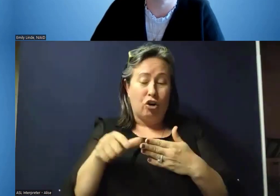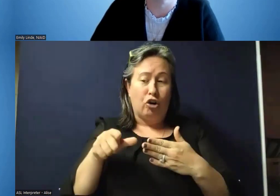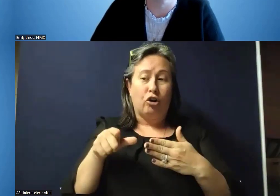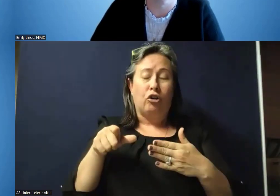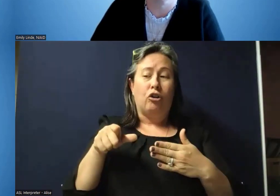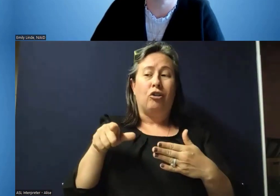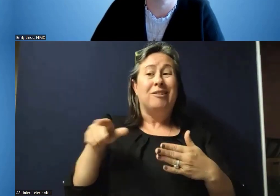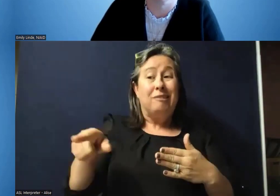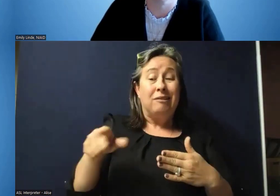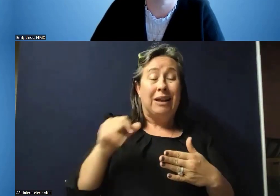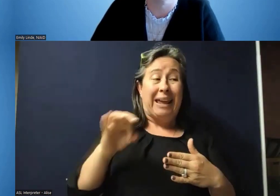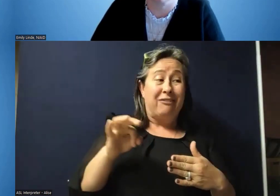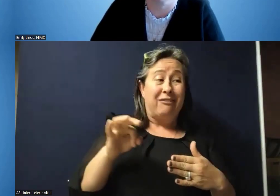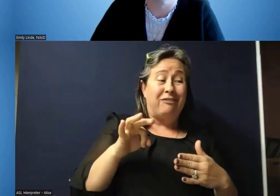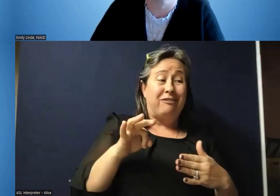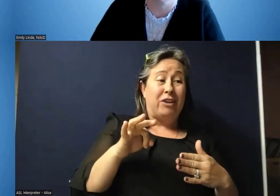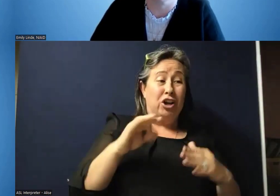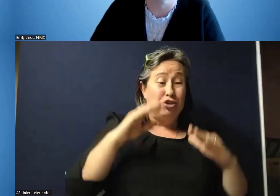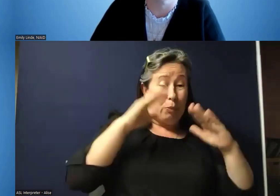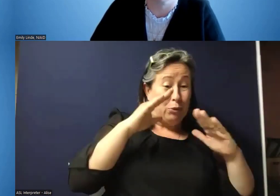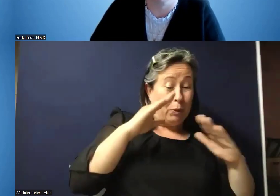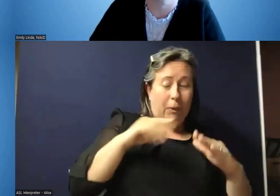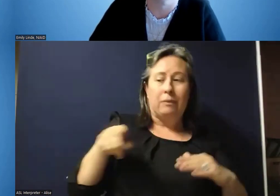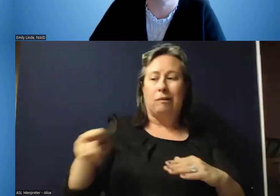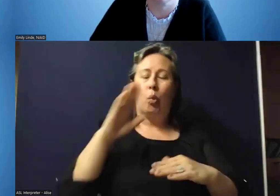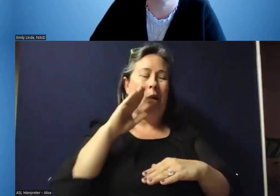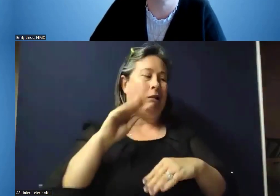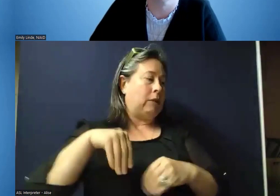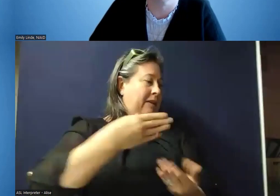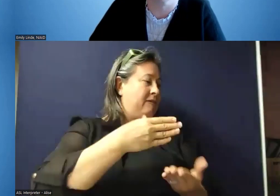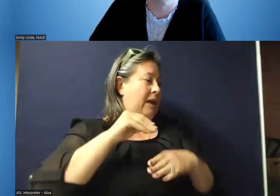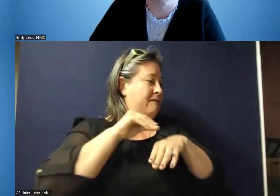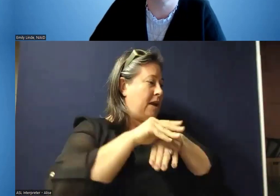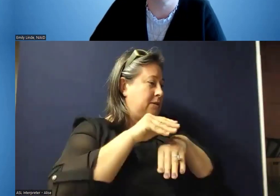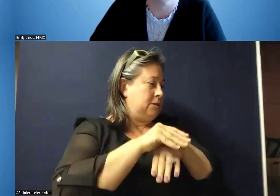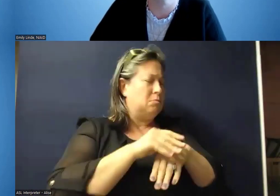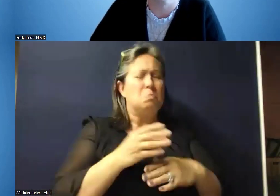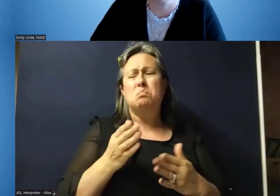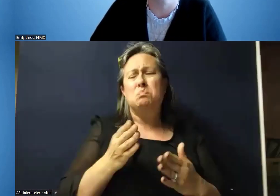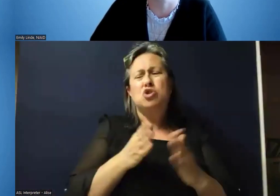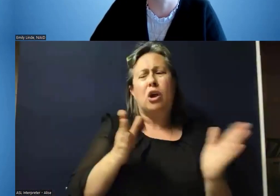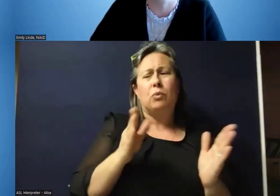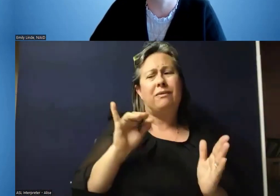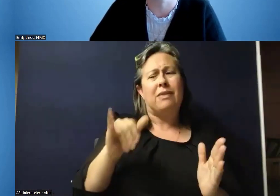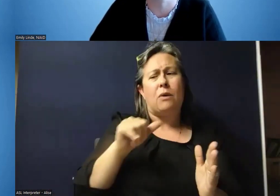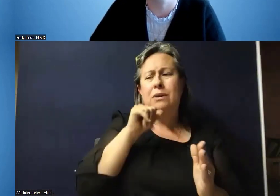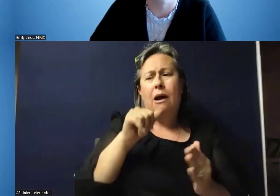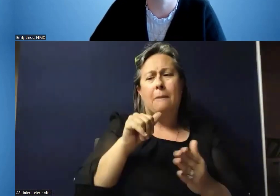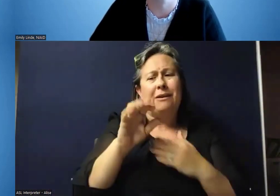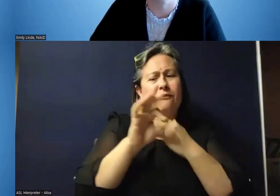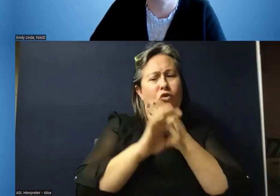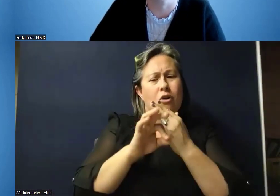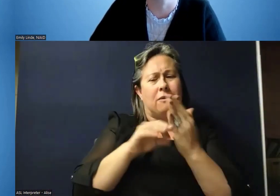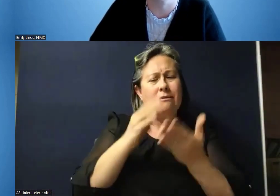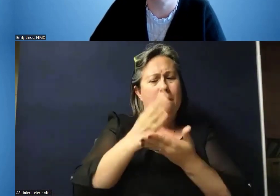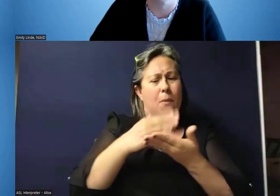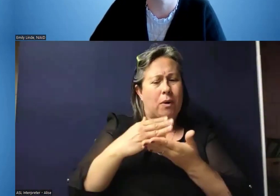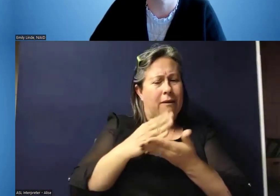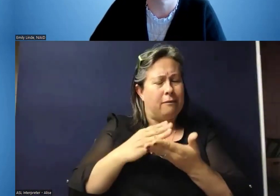then this person is going to offer advice on how to do that. In general, that would not be a foreign component because they're not actively involved in the research.